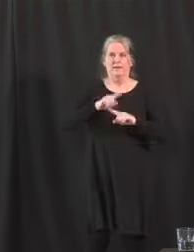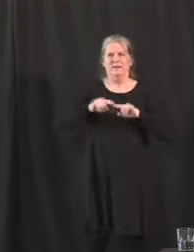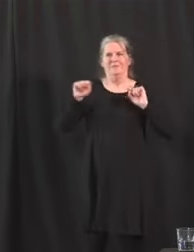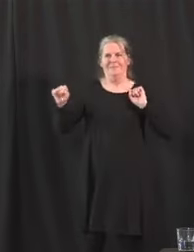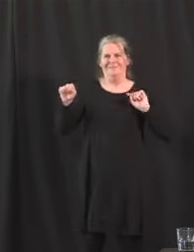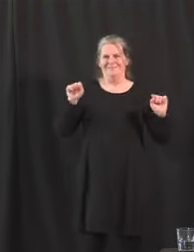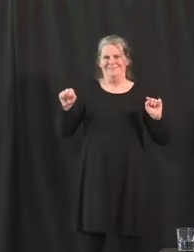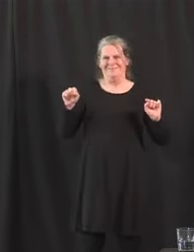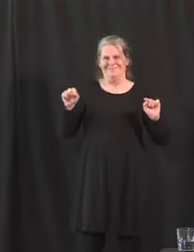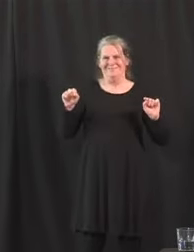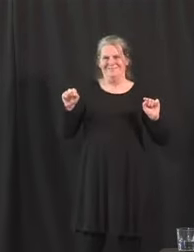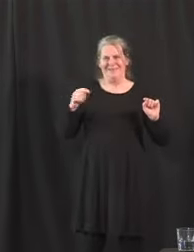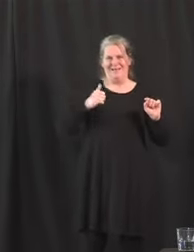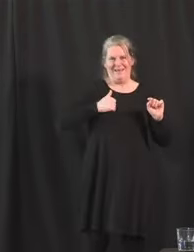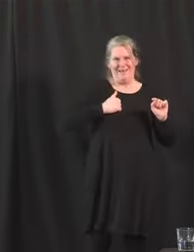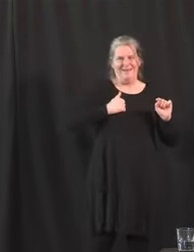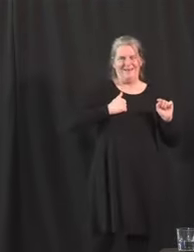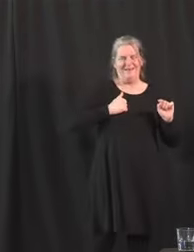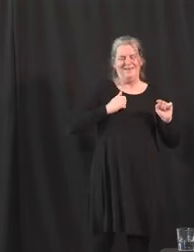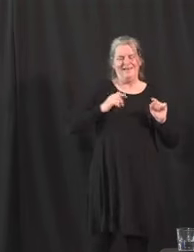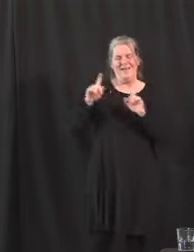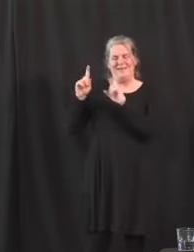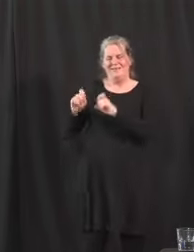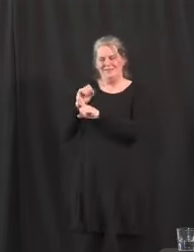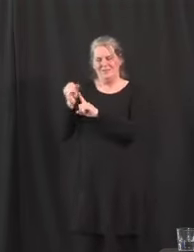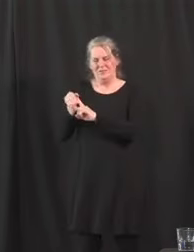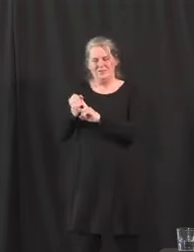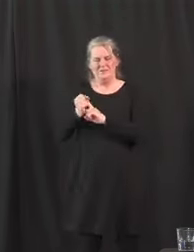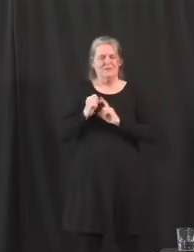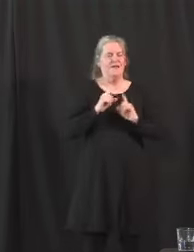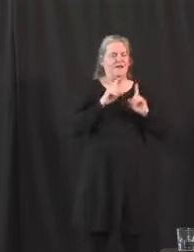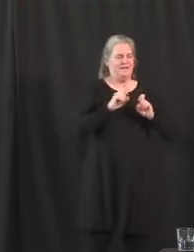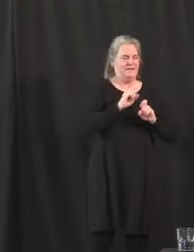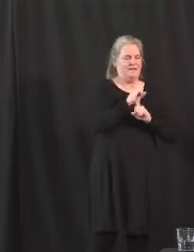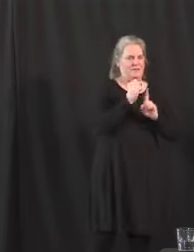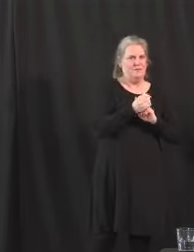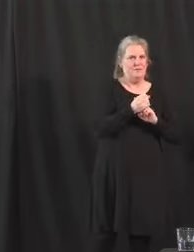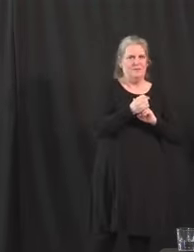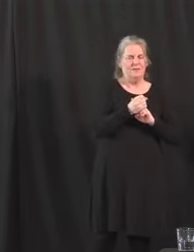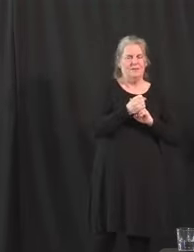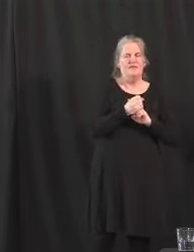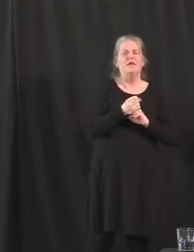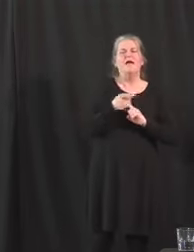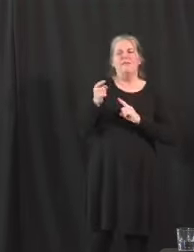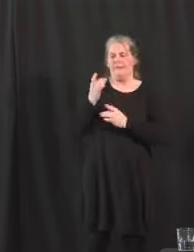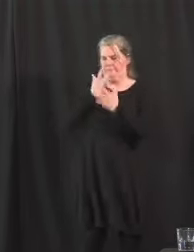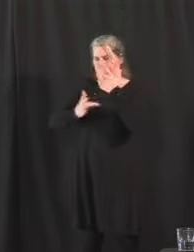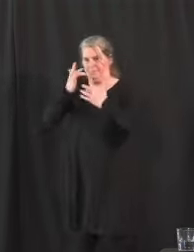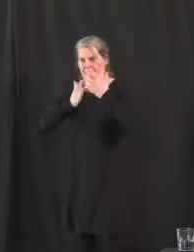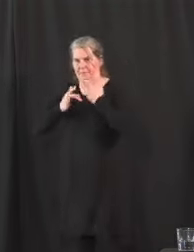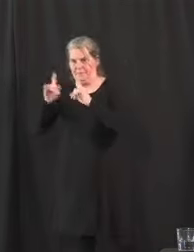DIFFERENT FROM CANADA'S. WE ARE NOT FACING A TEST KIT SHORTAGE. WE HAVE PLENTY OF SWABS AND AS